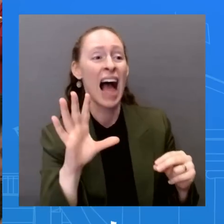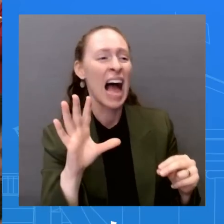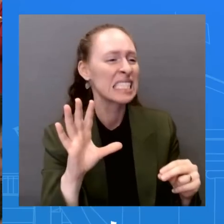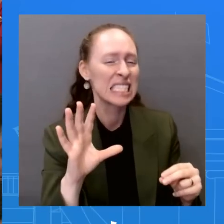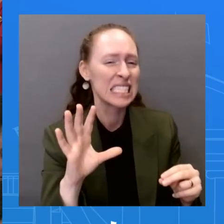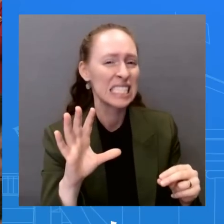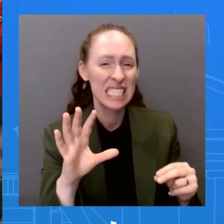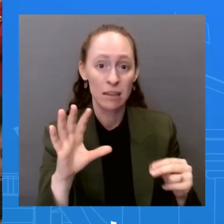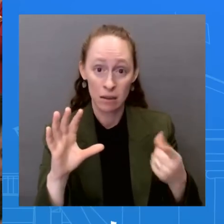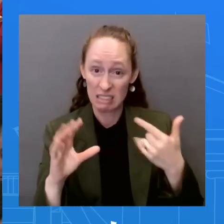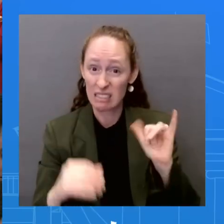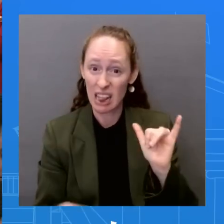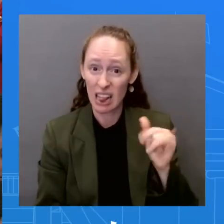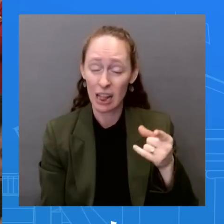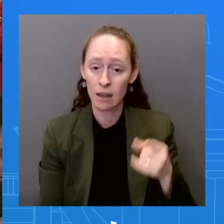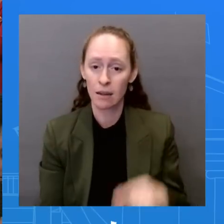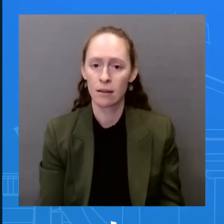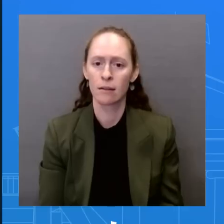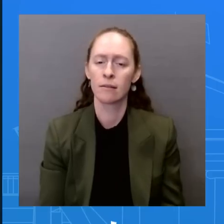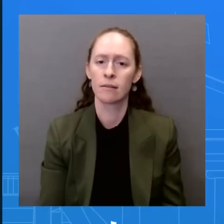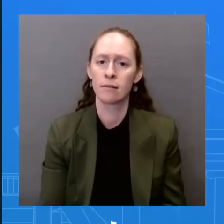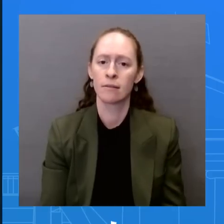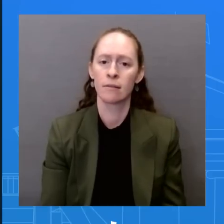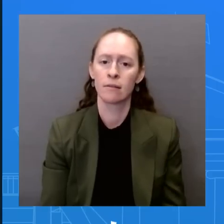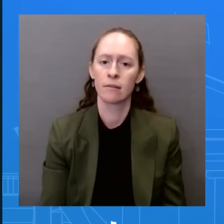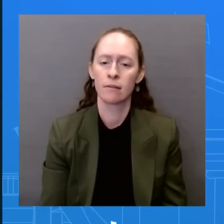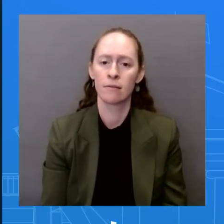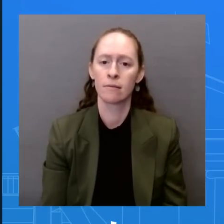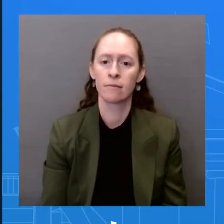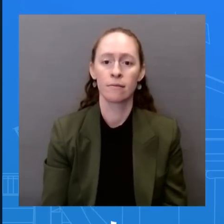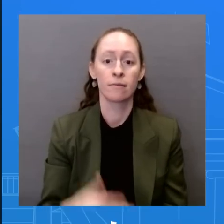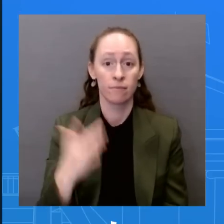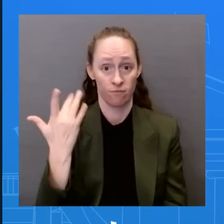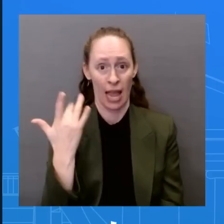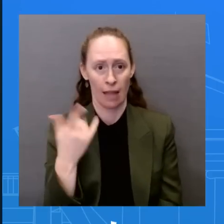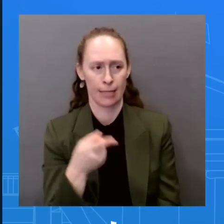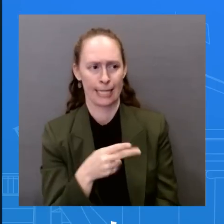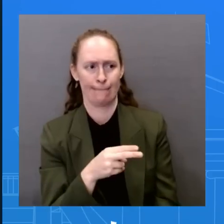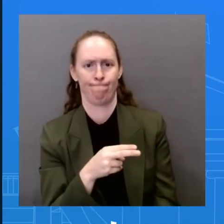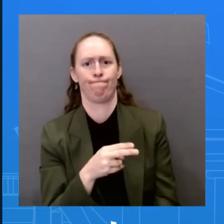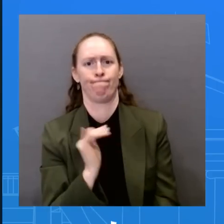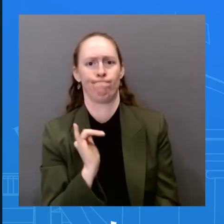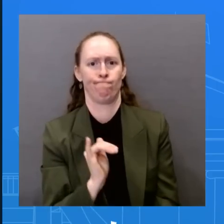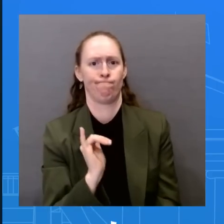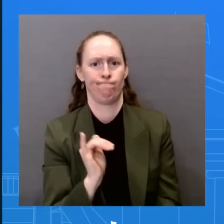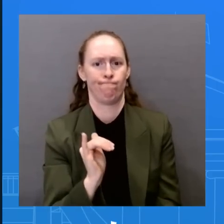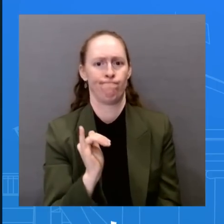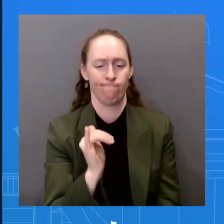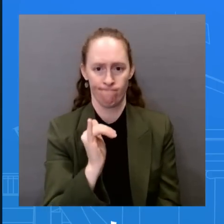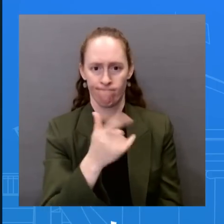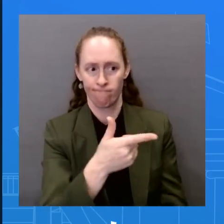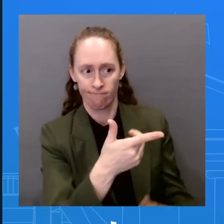to sign a free-trade agreement with China. Ms. Jean-Pierre: Say that -- I didn't hear the beginning. The Press: So is the administration still considering